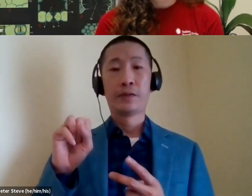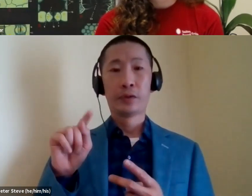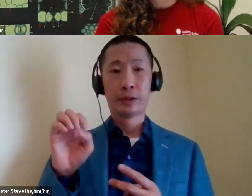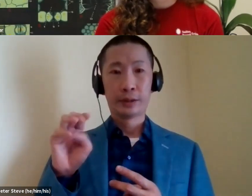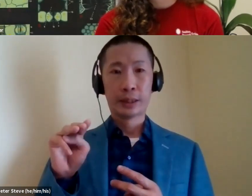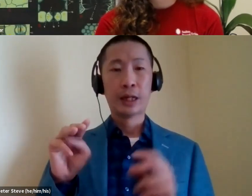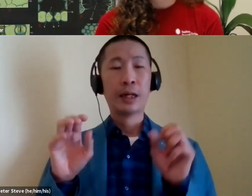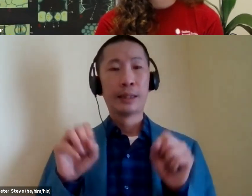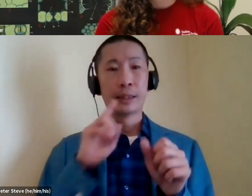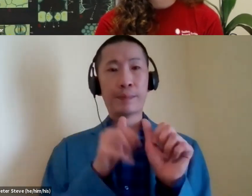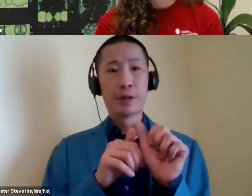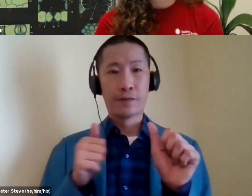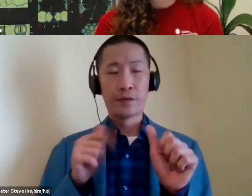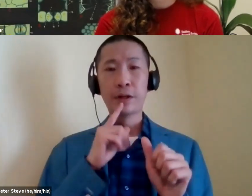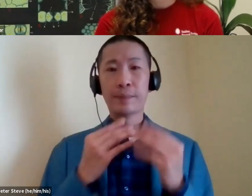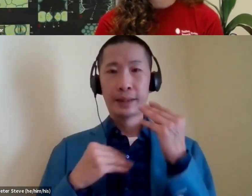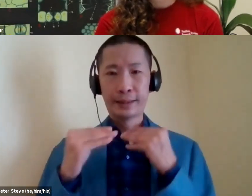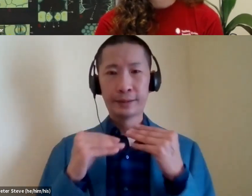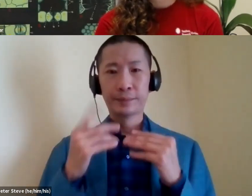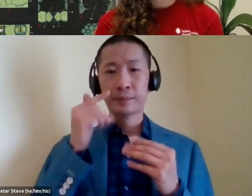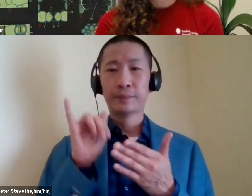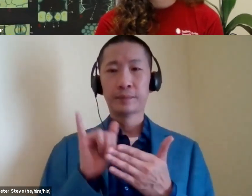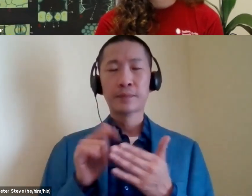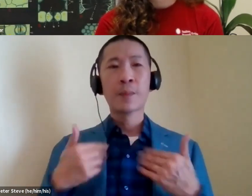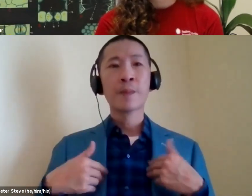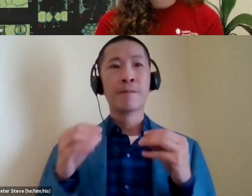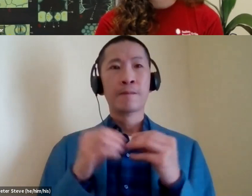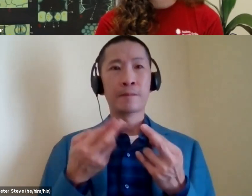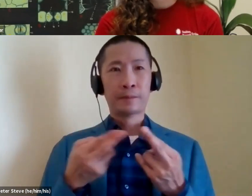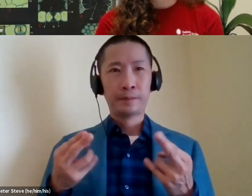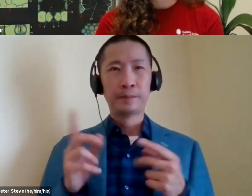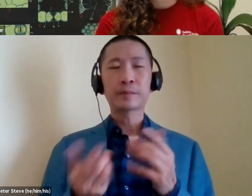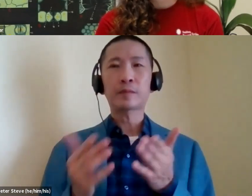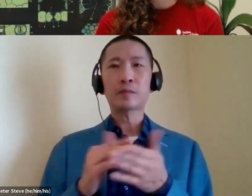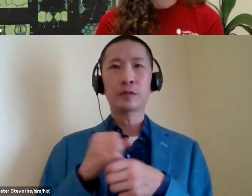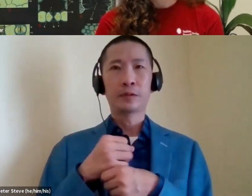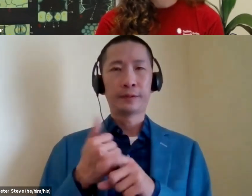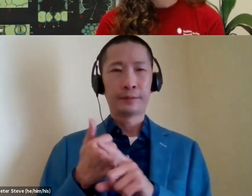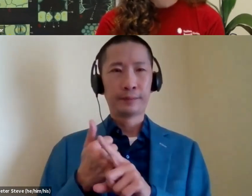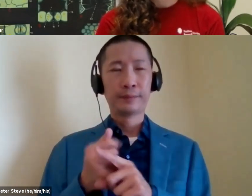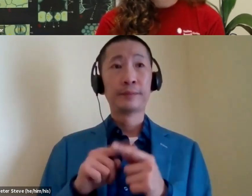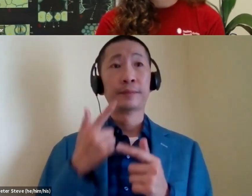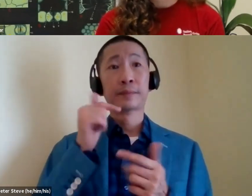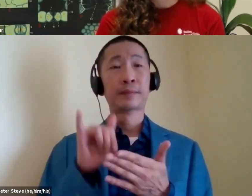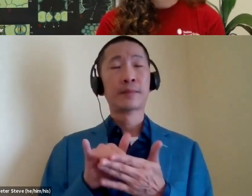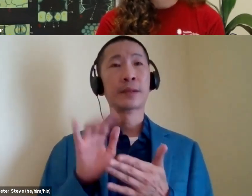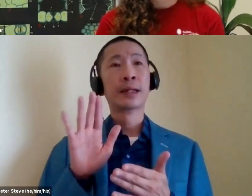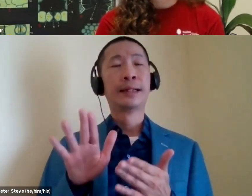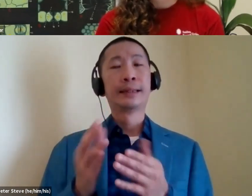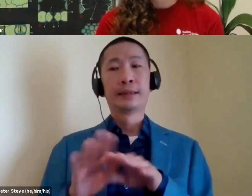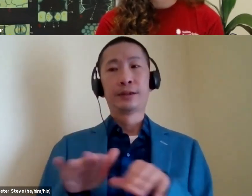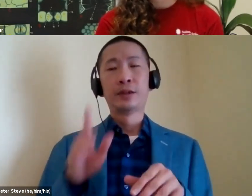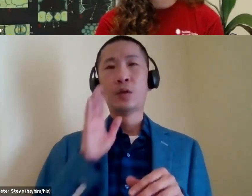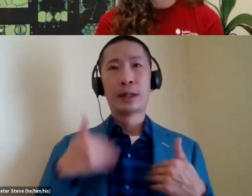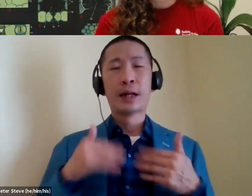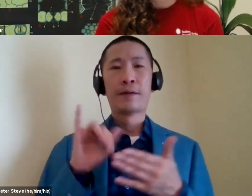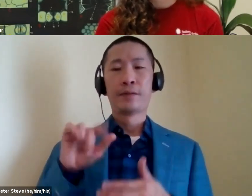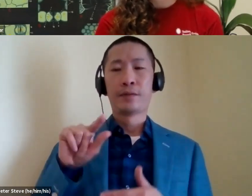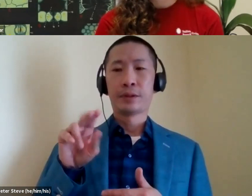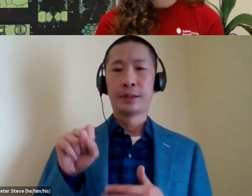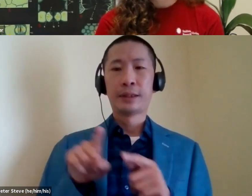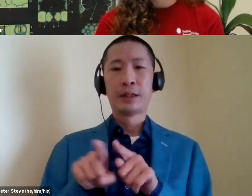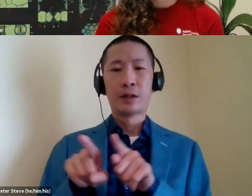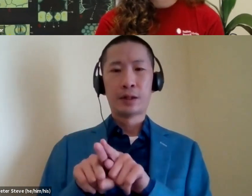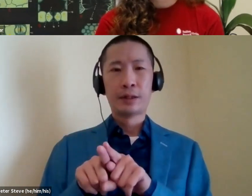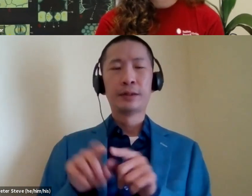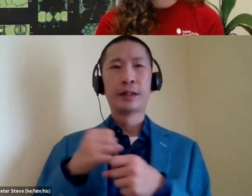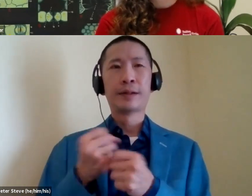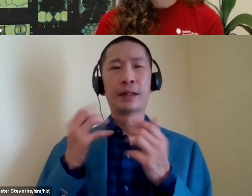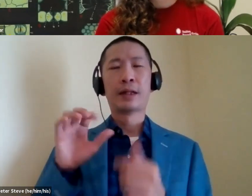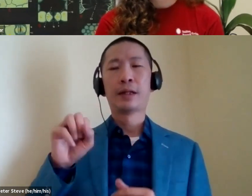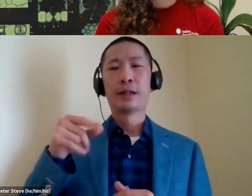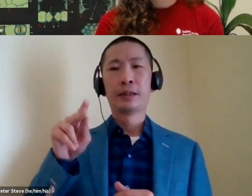Kim Komatsu (she/her): Could be avoiding being eaten, and because of that it has more resources to reproduce and because of that its offspring, are going to have those genes that also are producing lots of spines are thorns or chemicals.